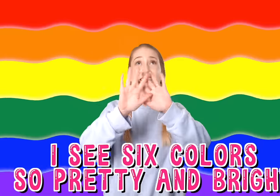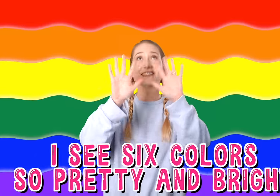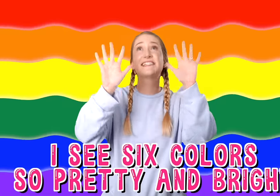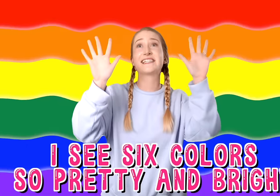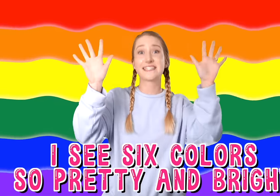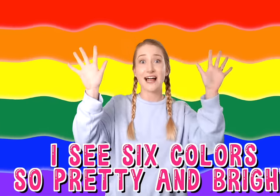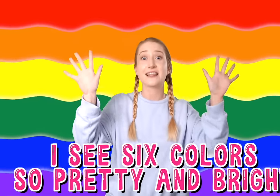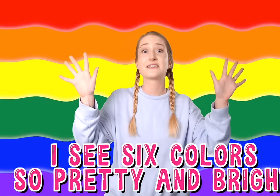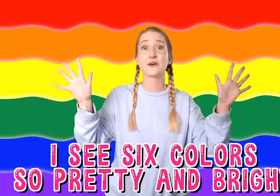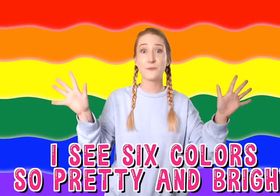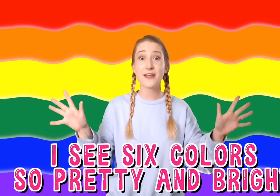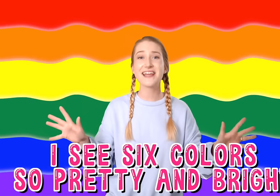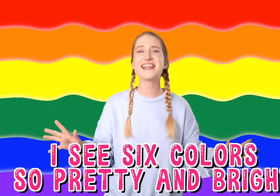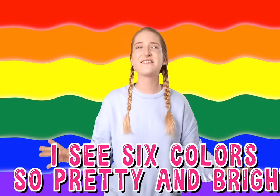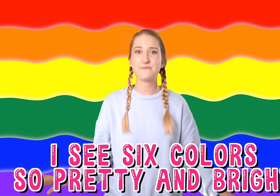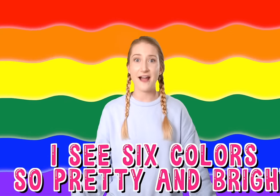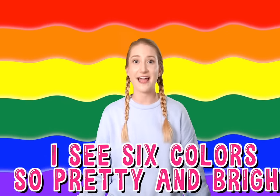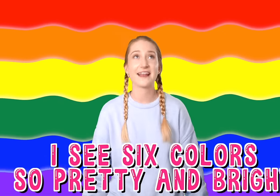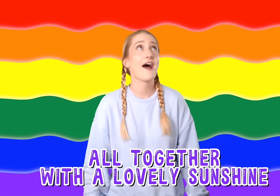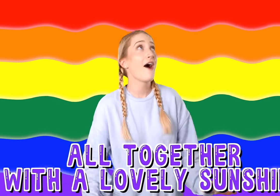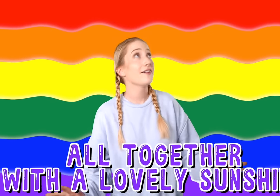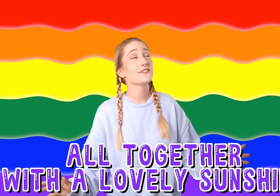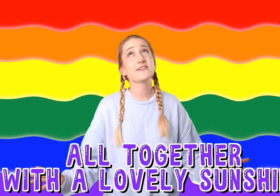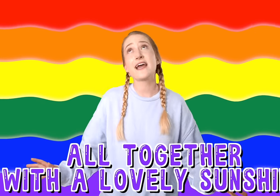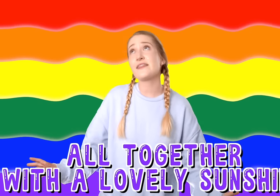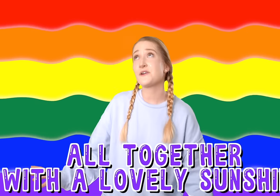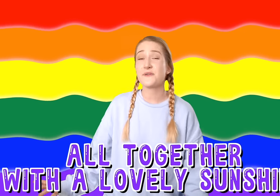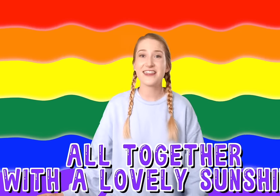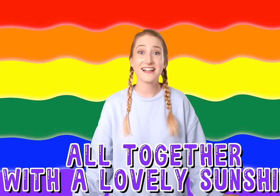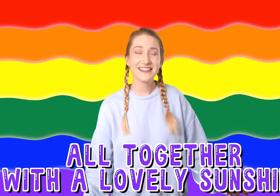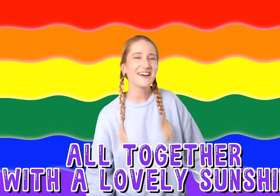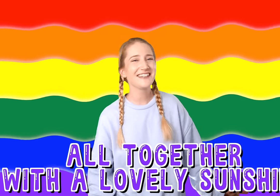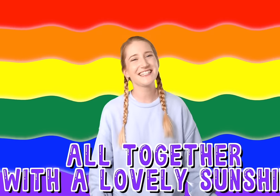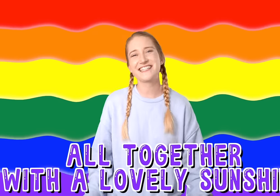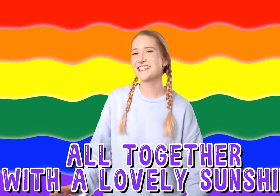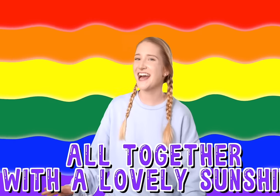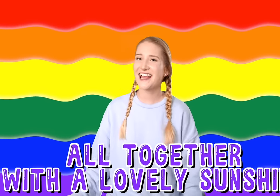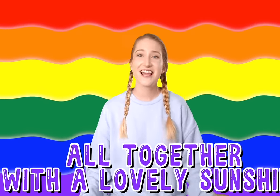I see six colors so pretty. Pretty and bright, all together with the lovely sunshine.